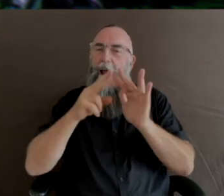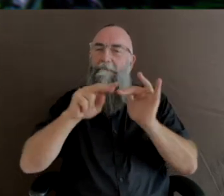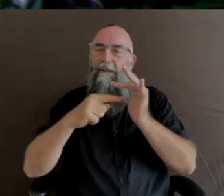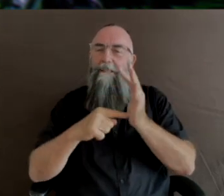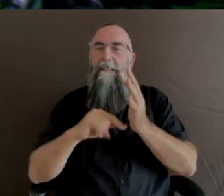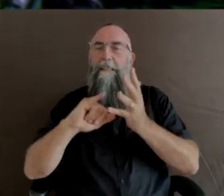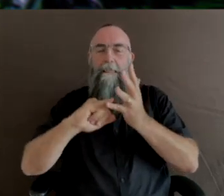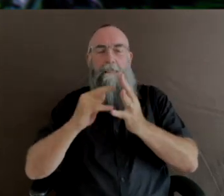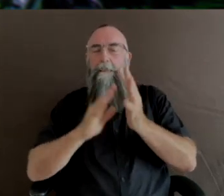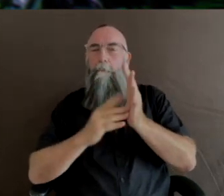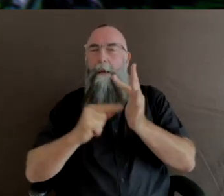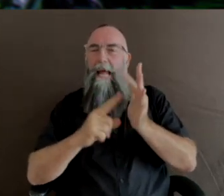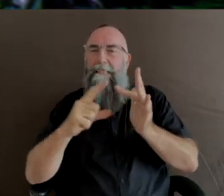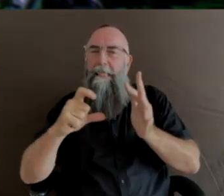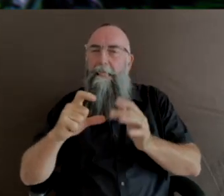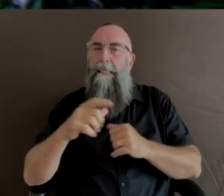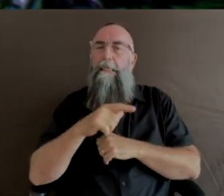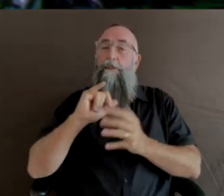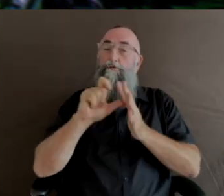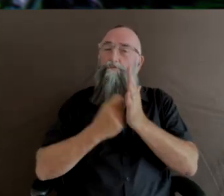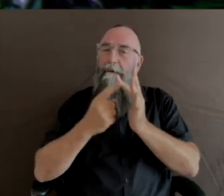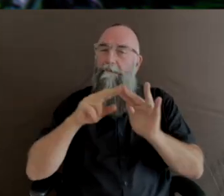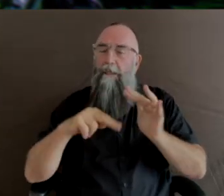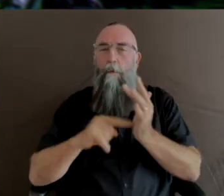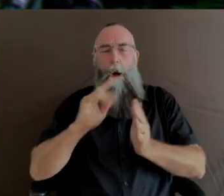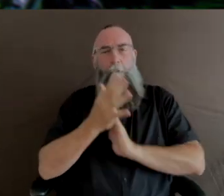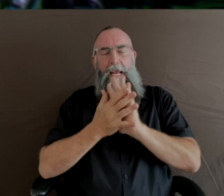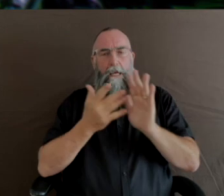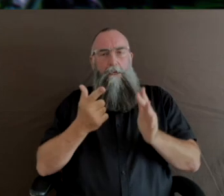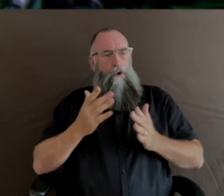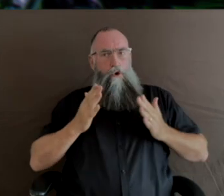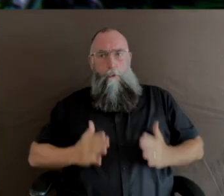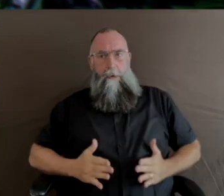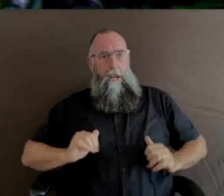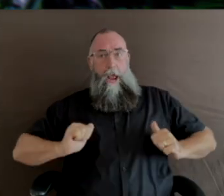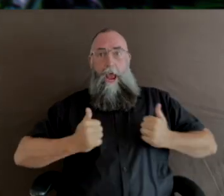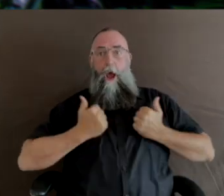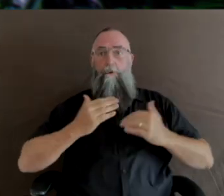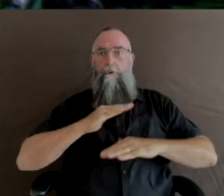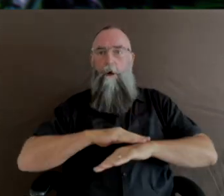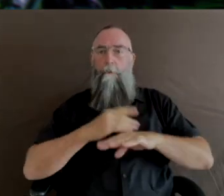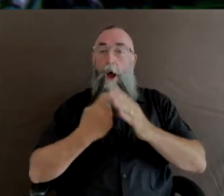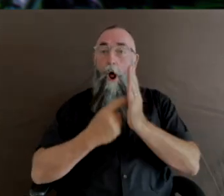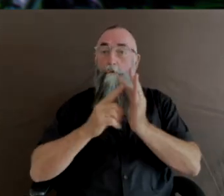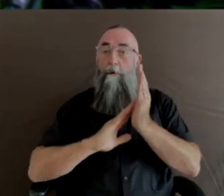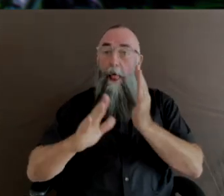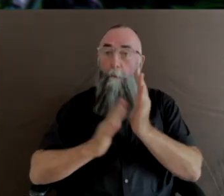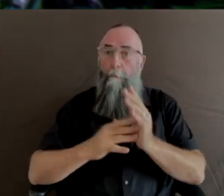what realm do human beings live within. We're not necessarily completely attached to our own bodies.